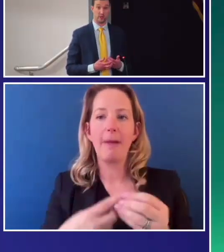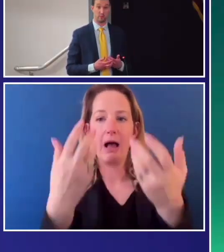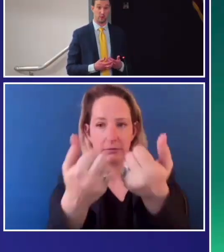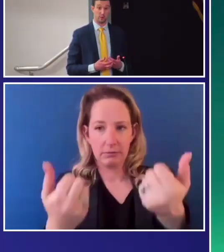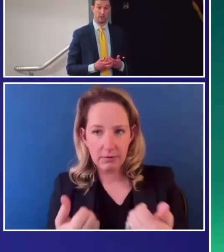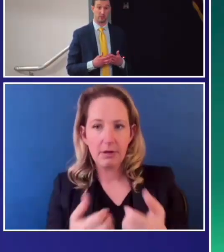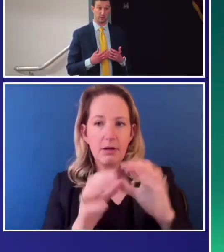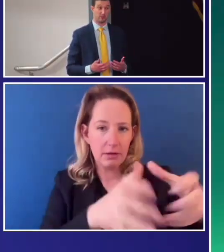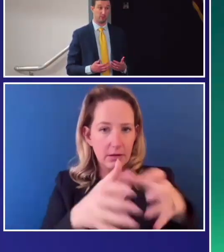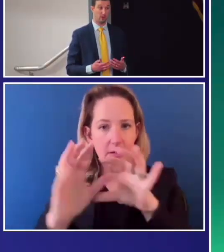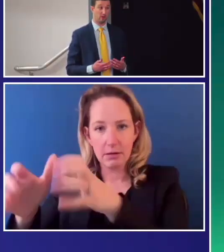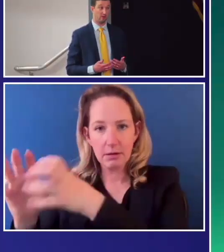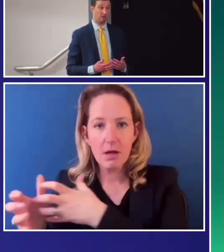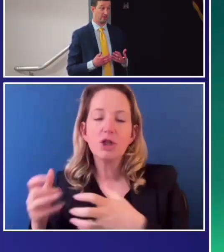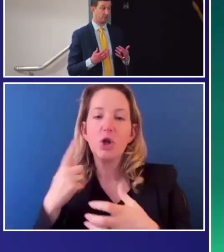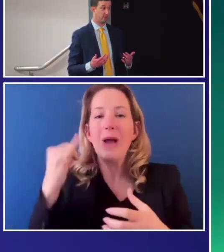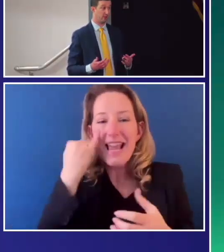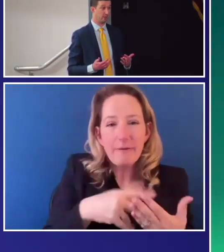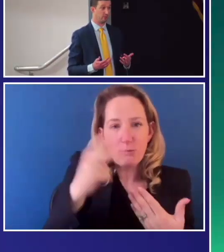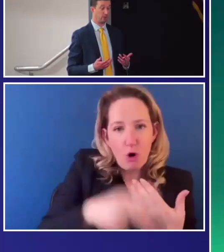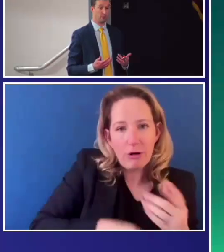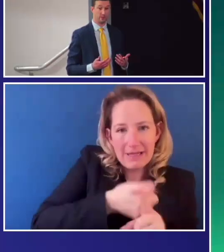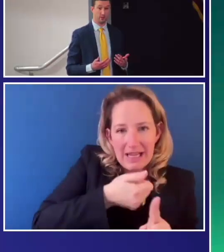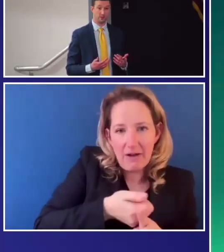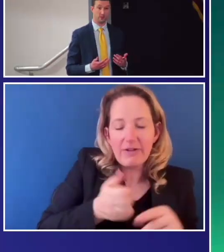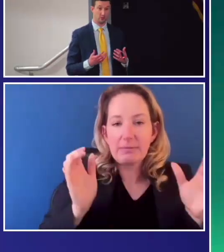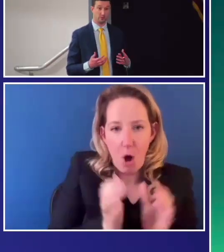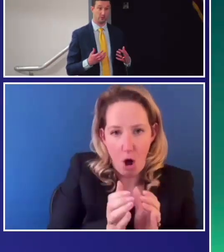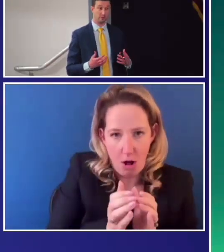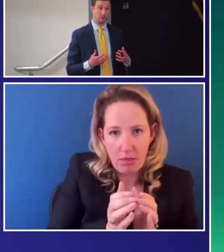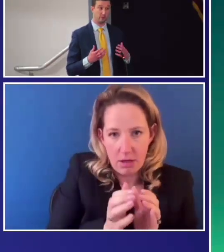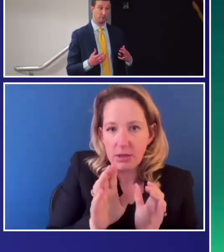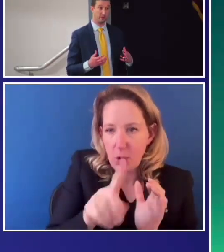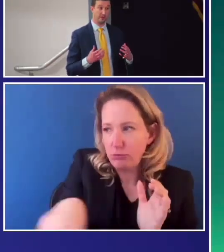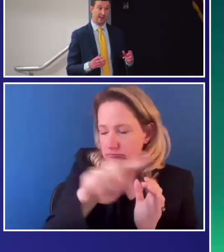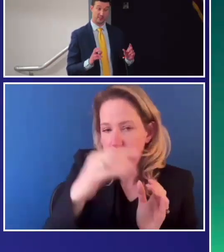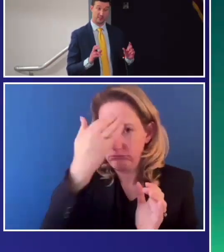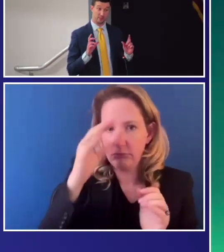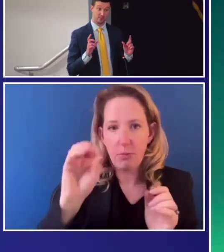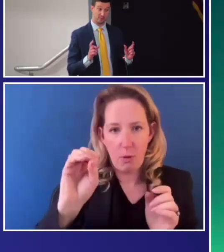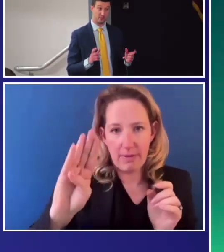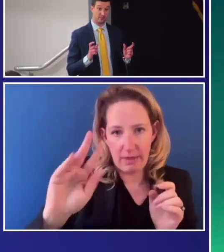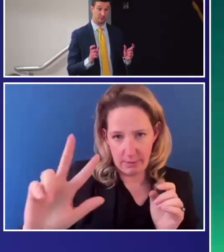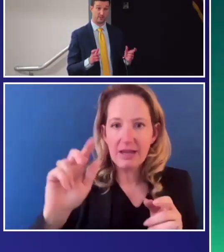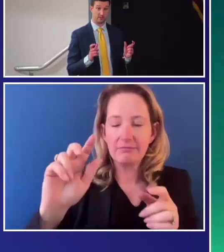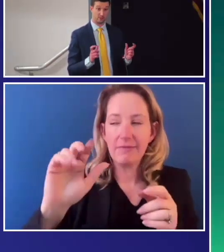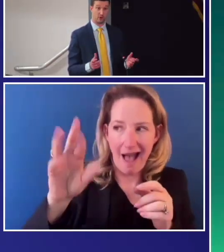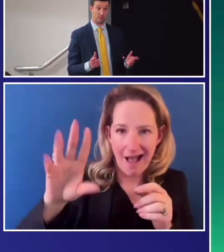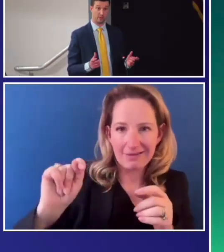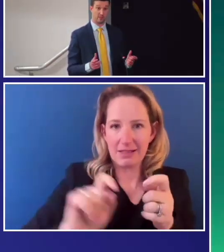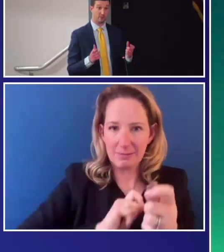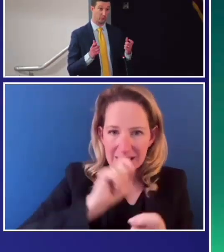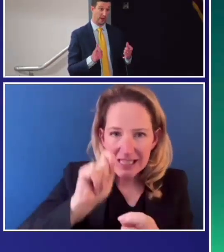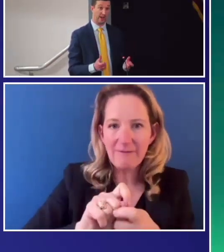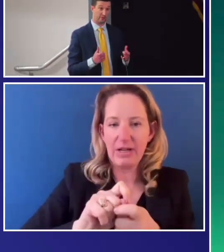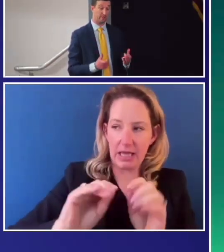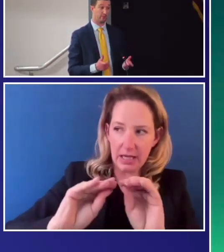when programs are small, as everybody here probably knows, the one Big Beautiful Bill Act specifically directs the Department to aggregate